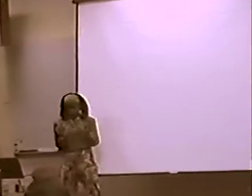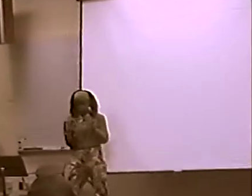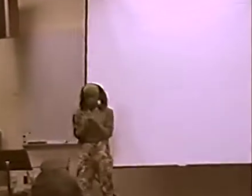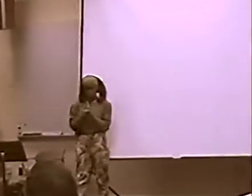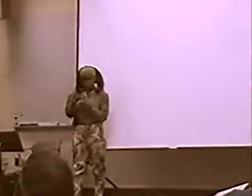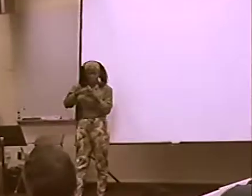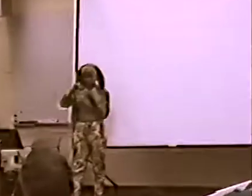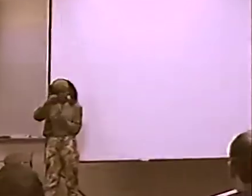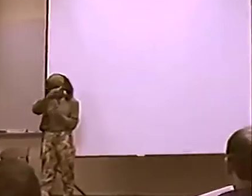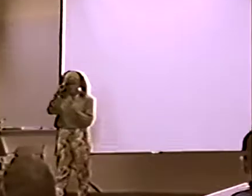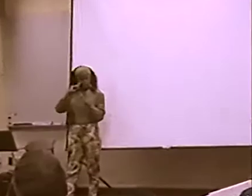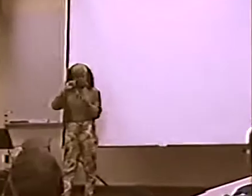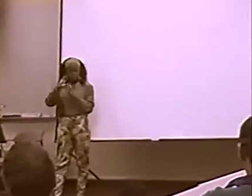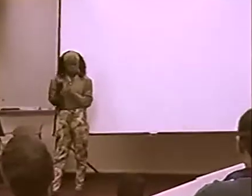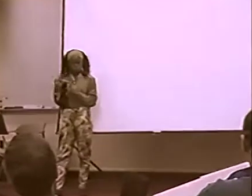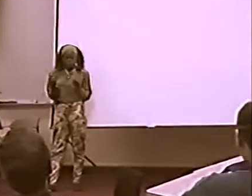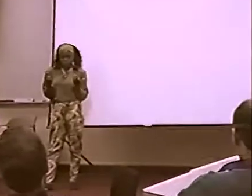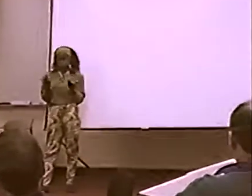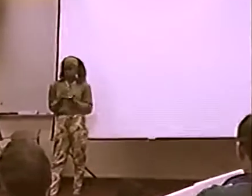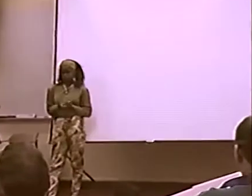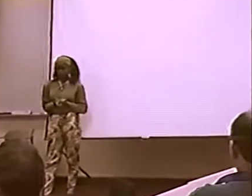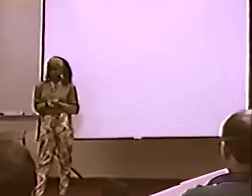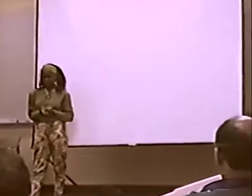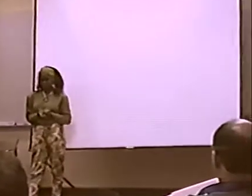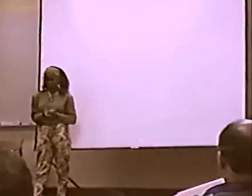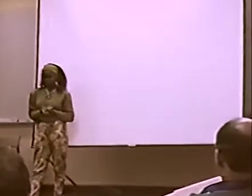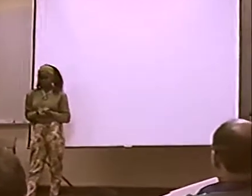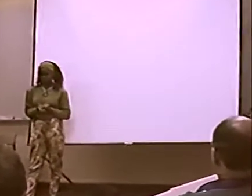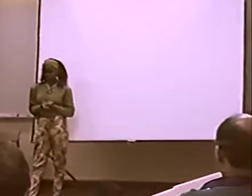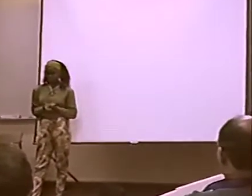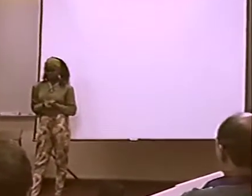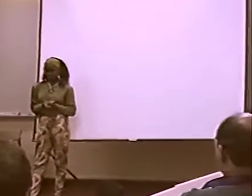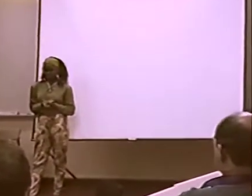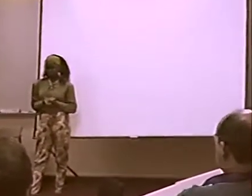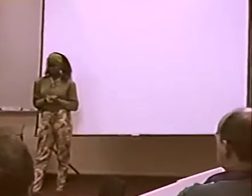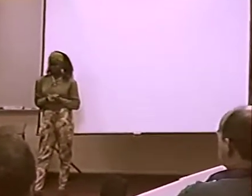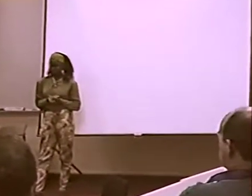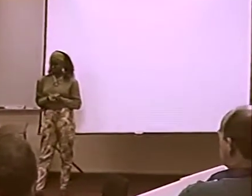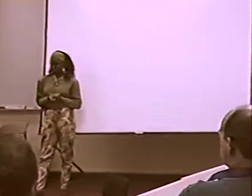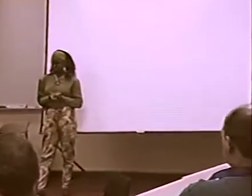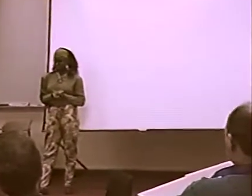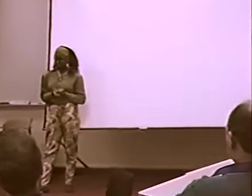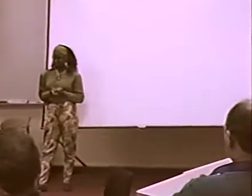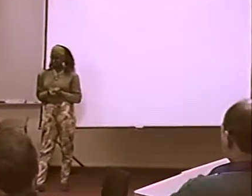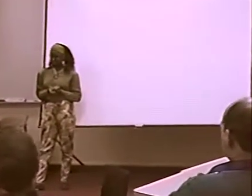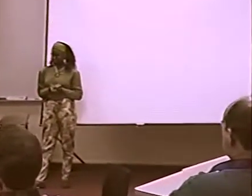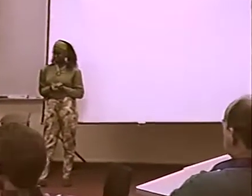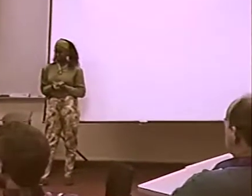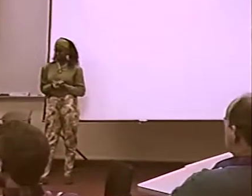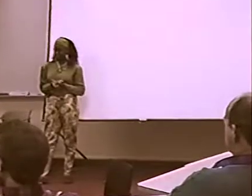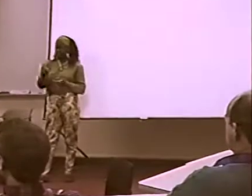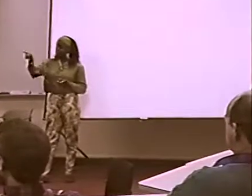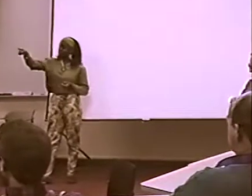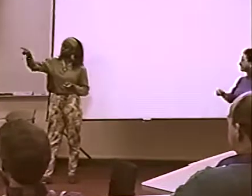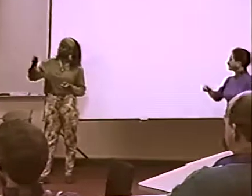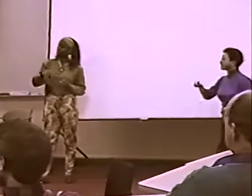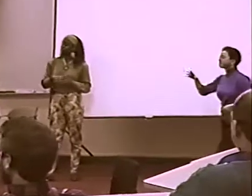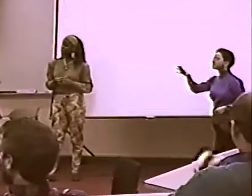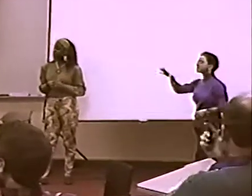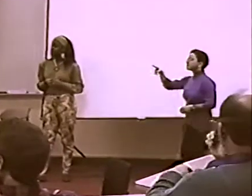SO, YOU'RE STARTING NOW TO EDUCATE US IN THIS WORKSHOP. OK, GOOD. NOW, I WANT TO ASK YOU, WHAT IS BLACK DEAF CULTURE?